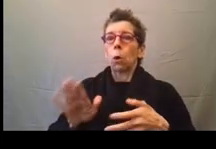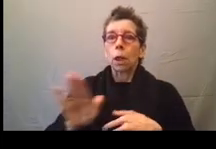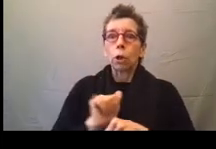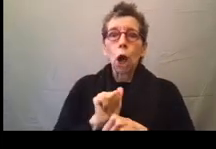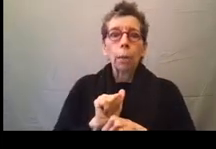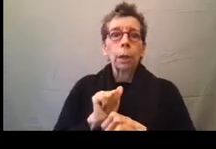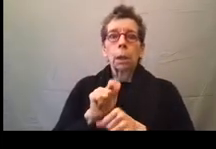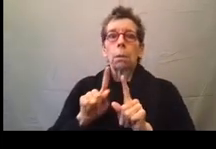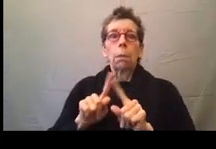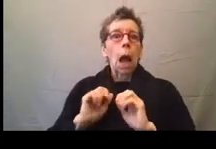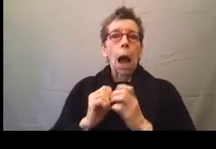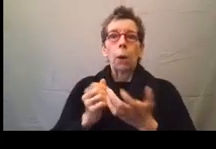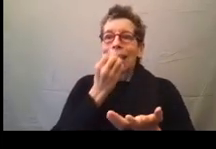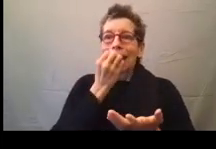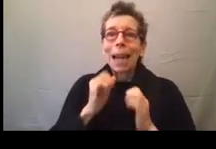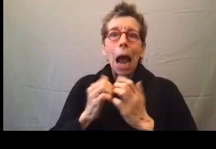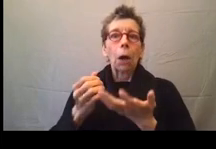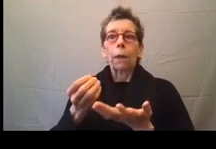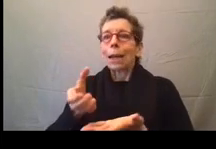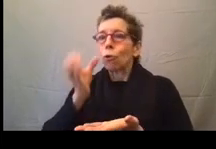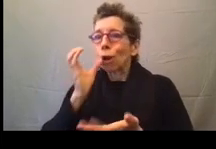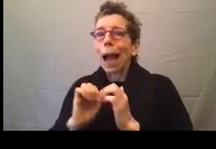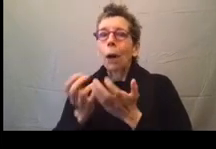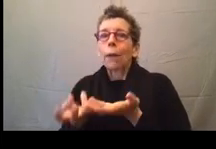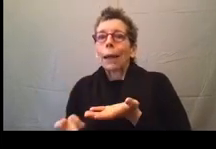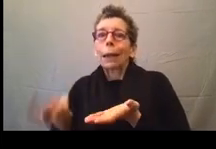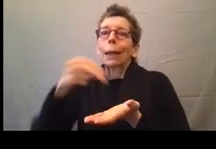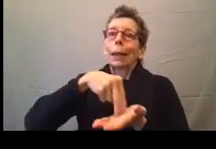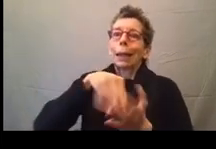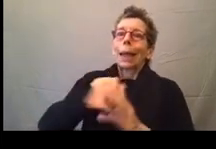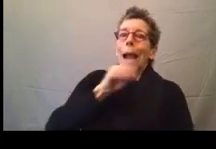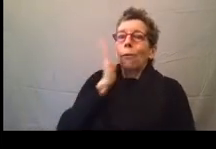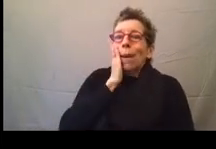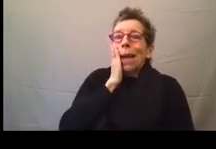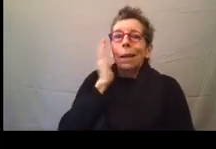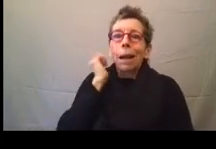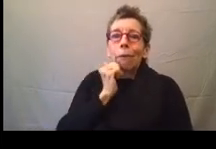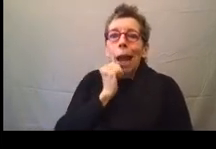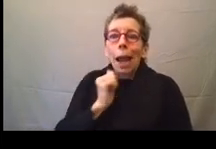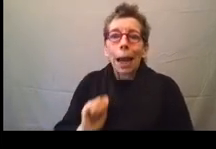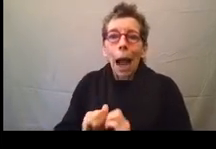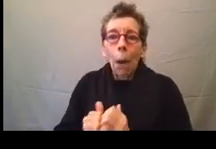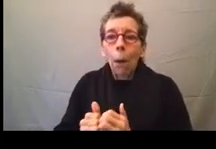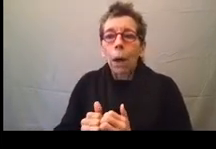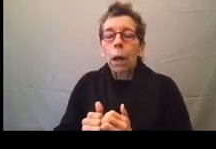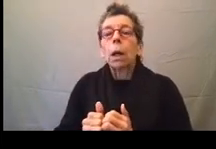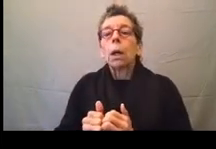drink and get in and out of bed every day. For people with disabilities who are not able